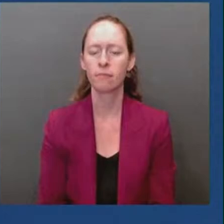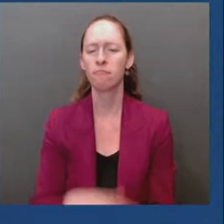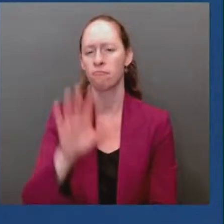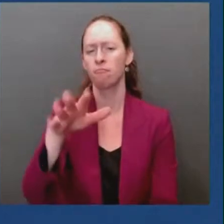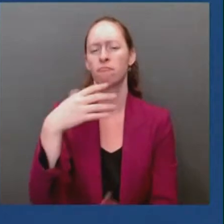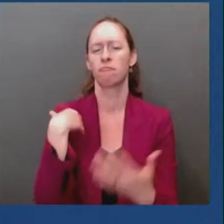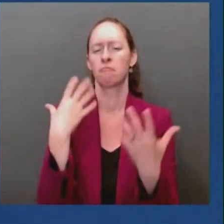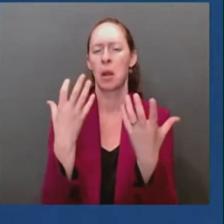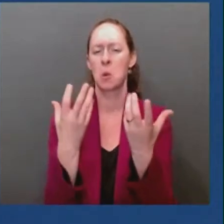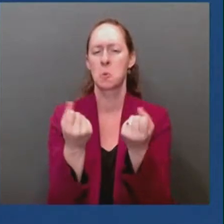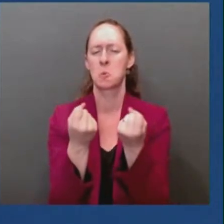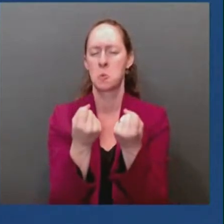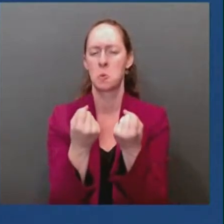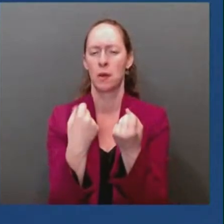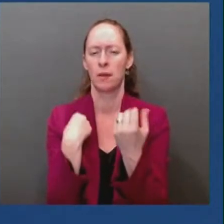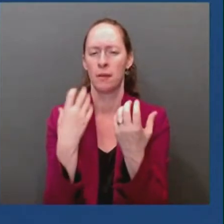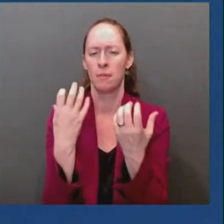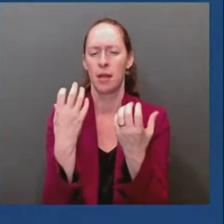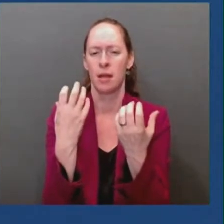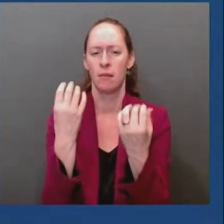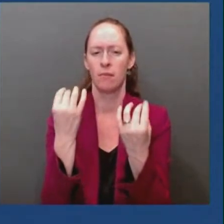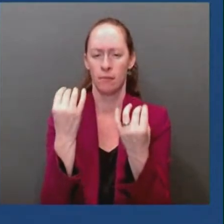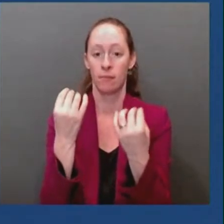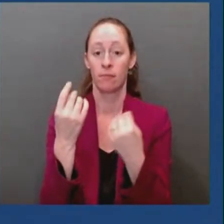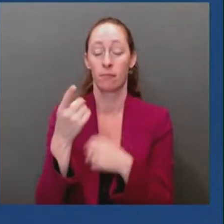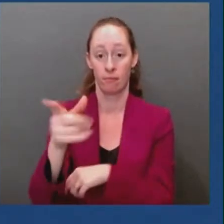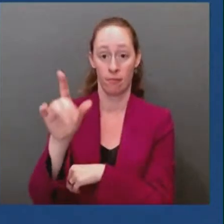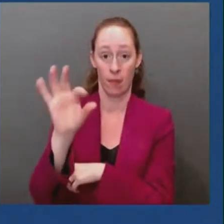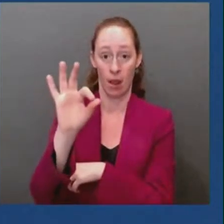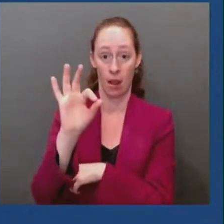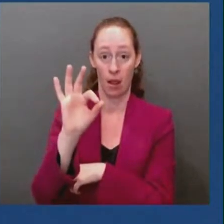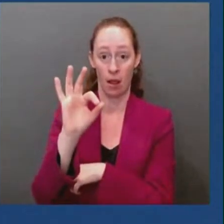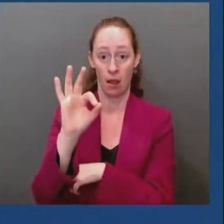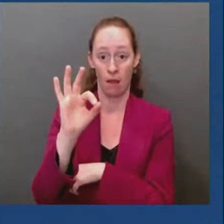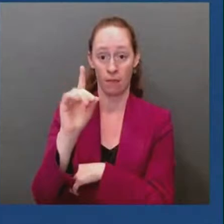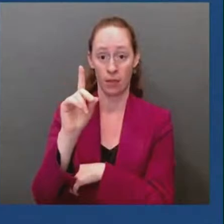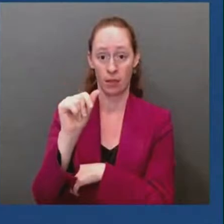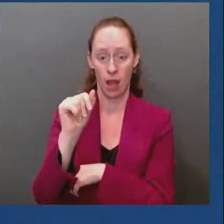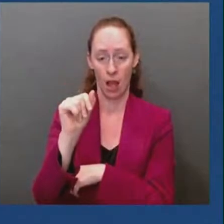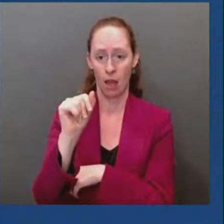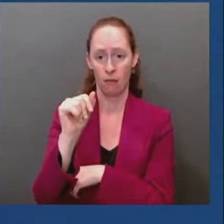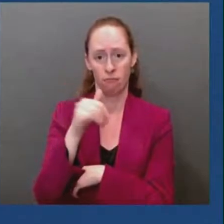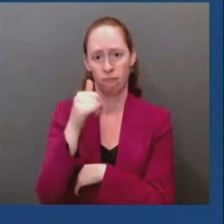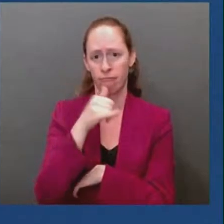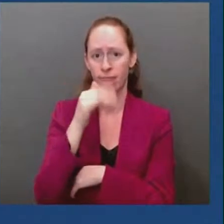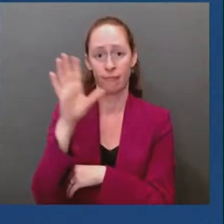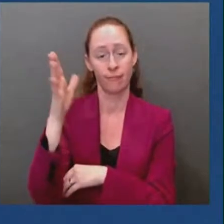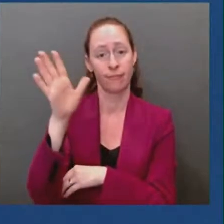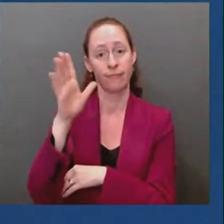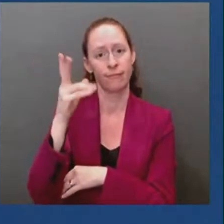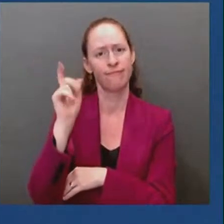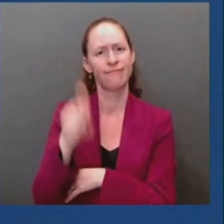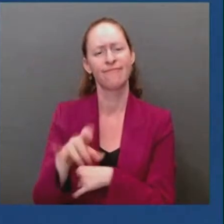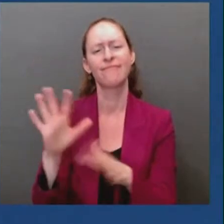AND OTHER WAS SOME CONVERSATION ABOUT THIS AS WELL. FDA, LET'S TAKE A STEP BACK HERE.